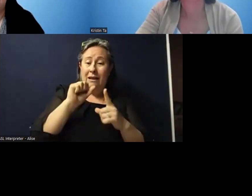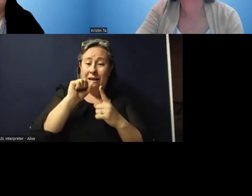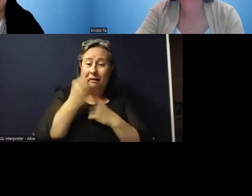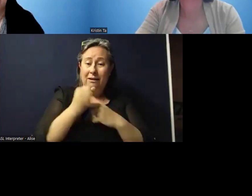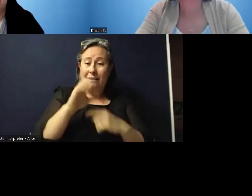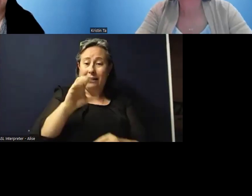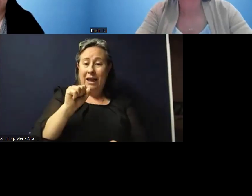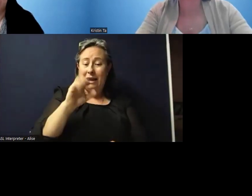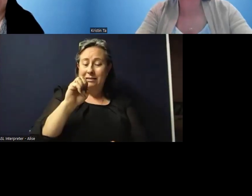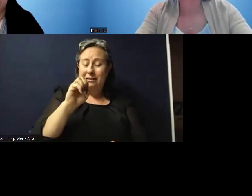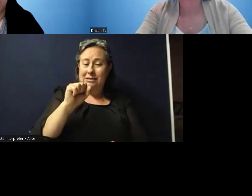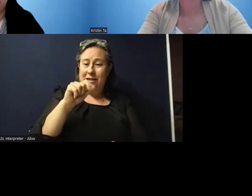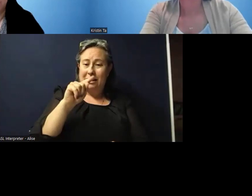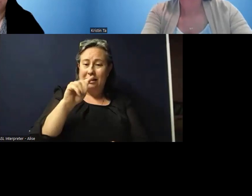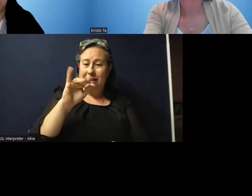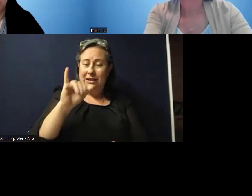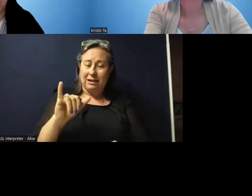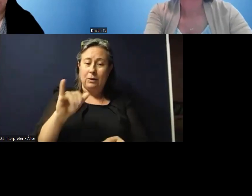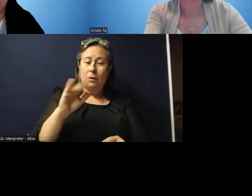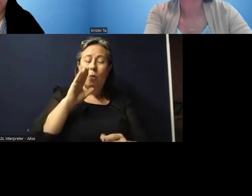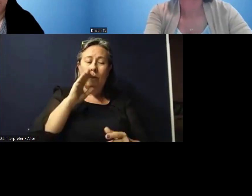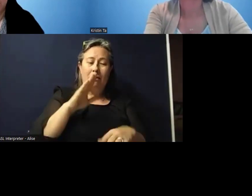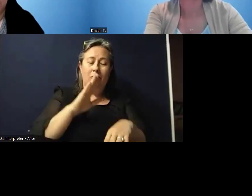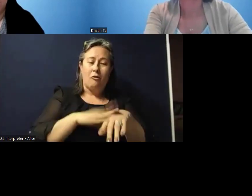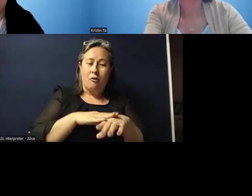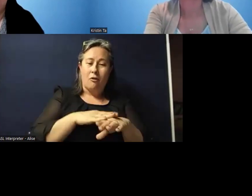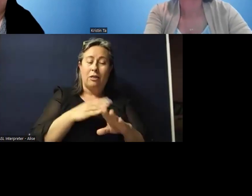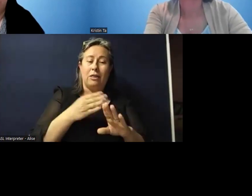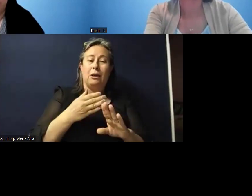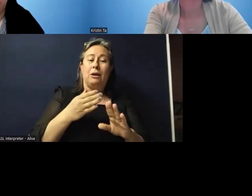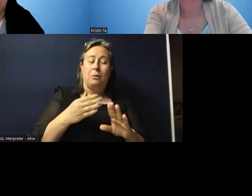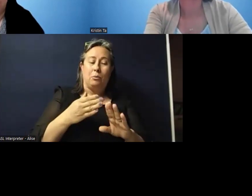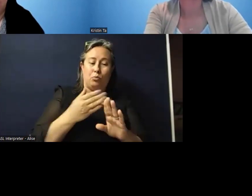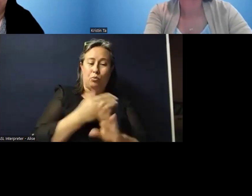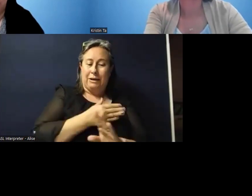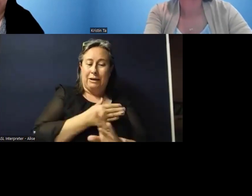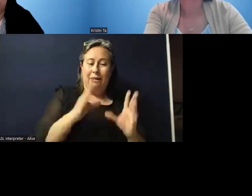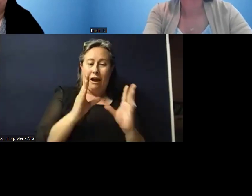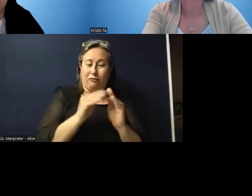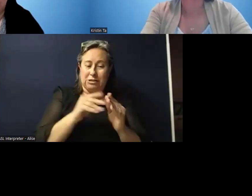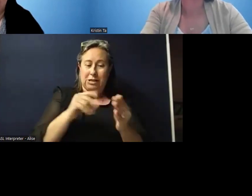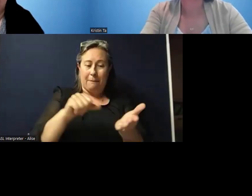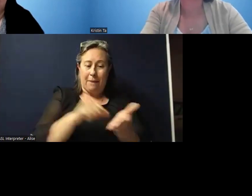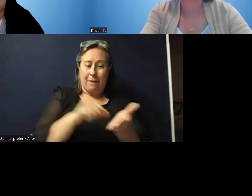on the International Collaborations PreCon page on both the NIH grants website